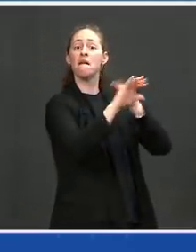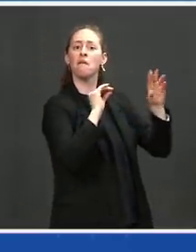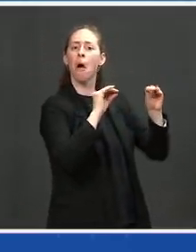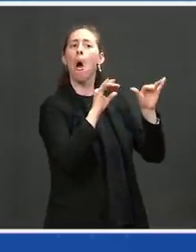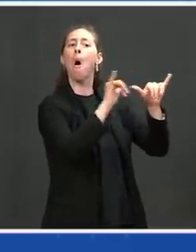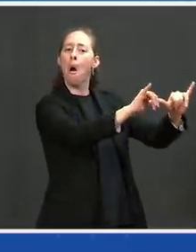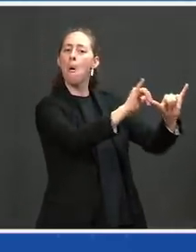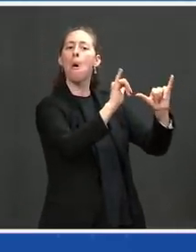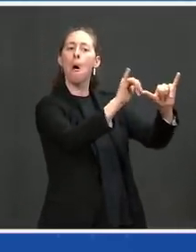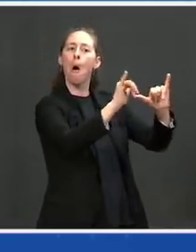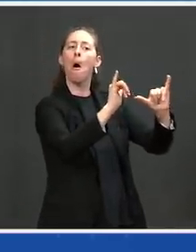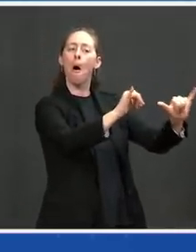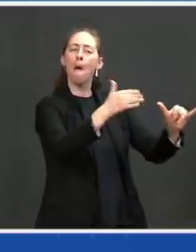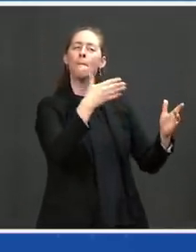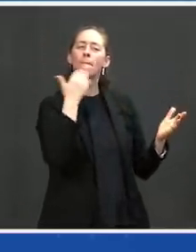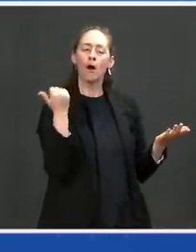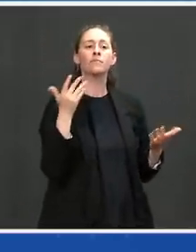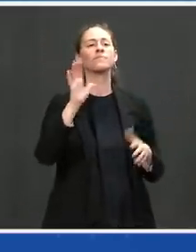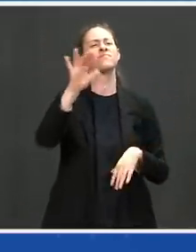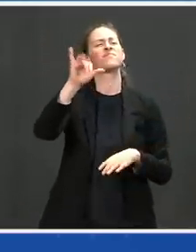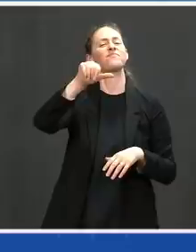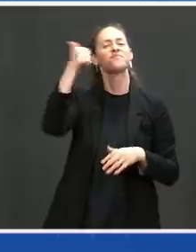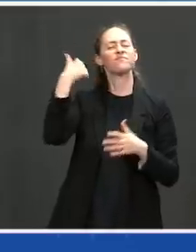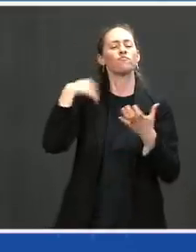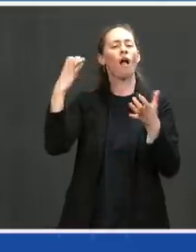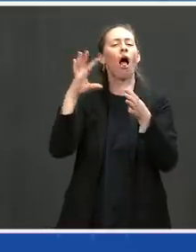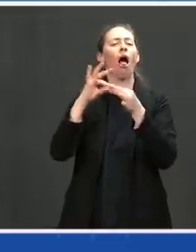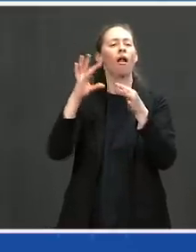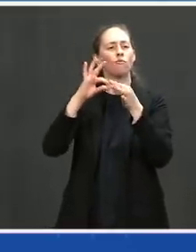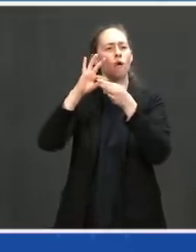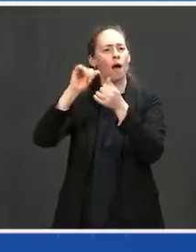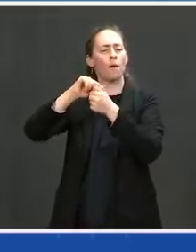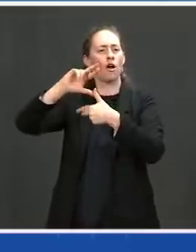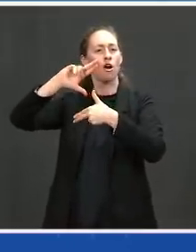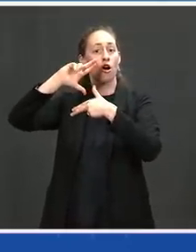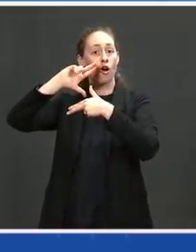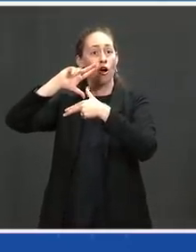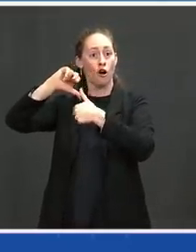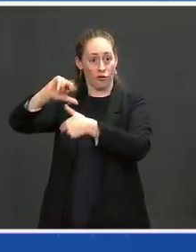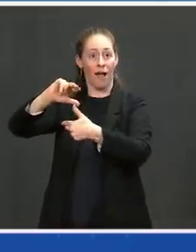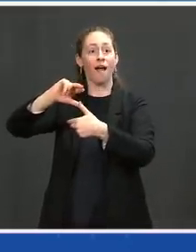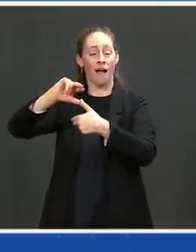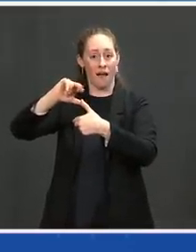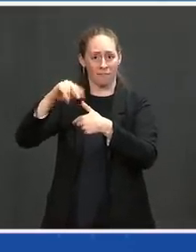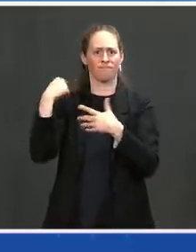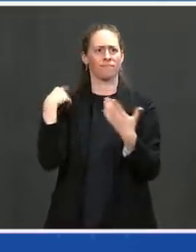instead of us going down and helping in a major way, so that people would not have reason